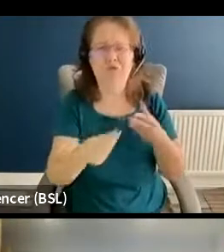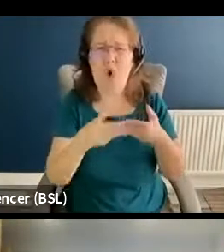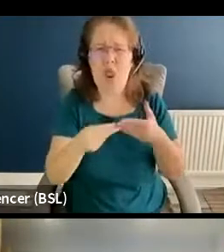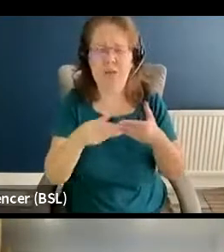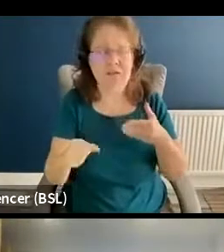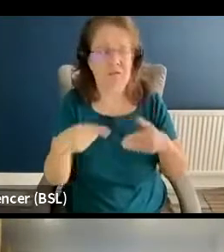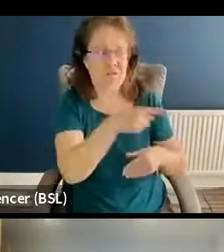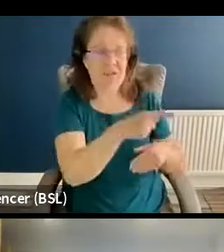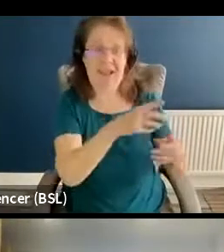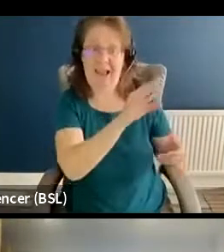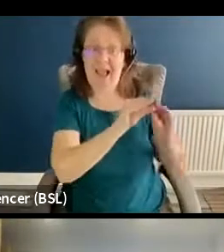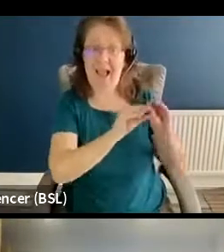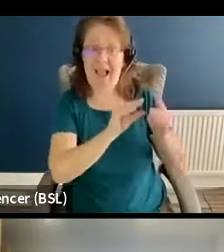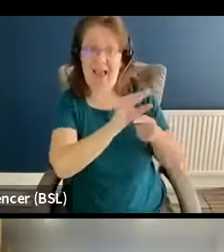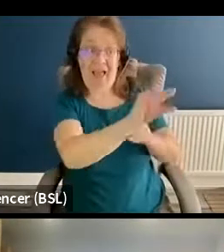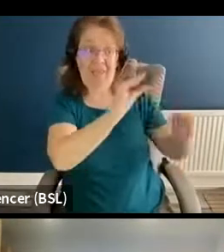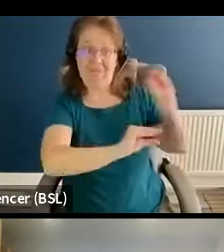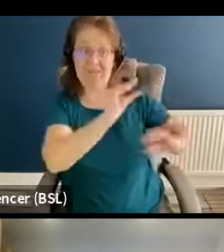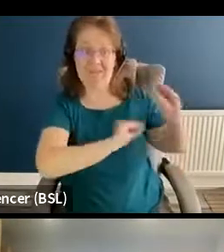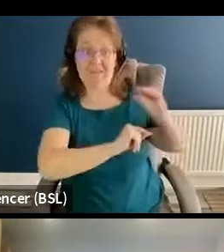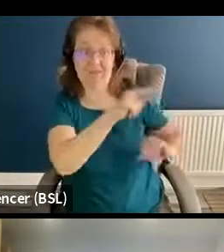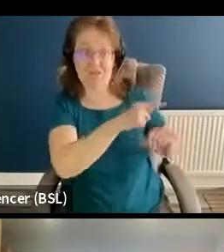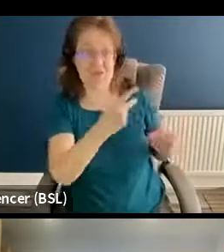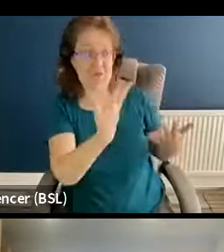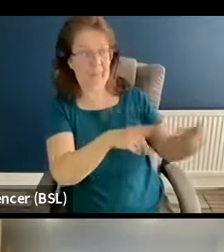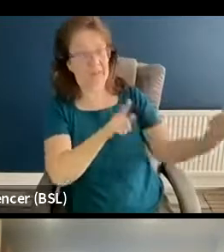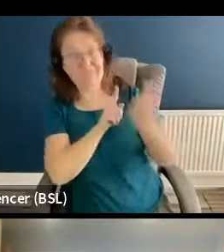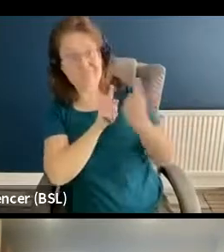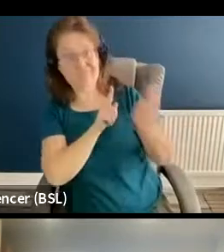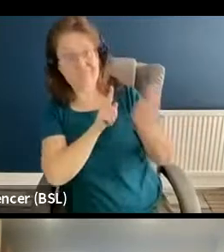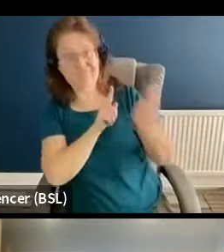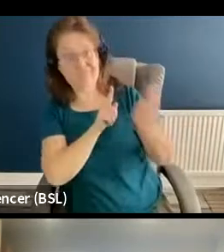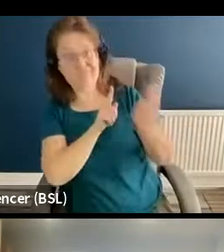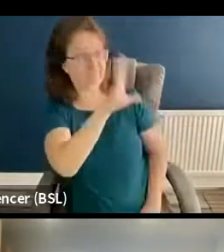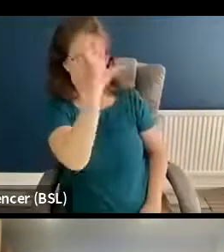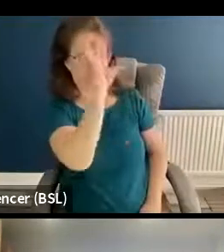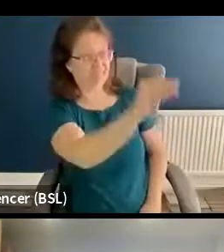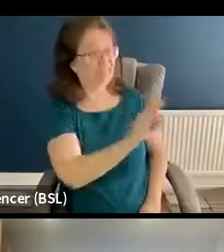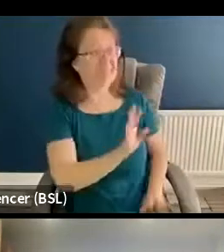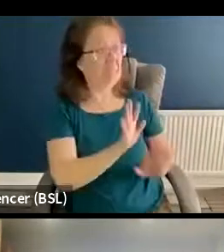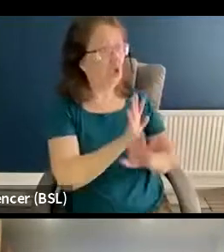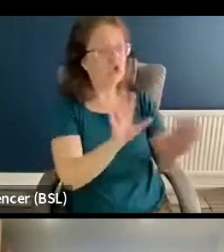I have a lot of investors that come to me and I told them, don't invest in somebody that's